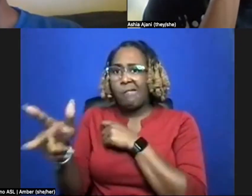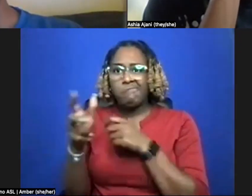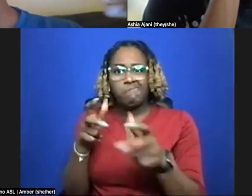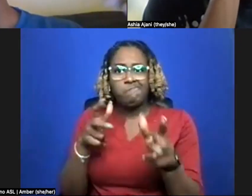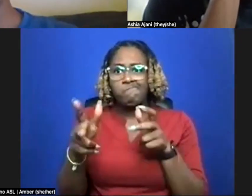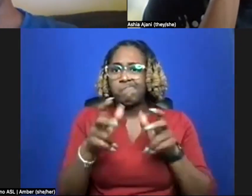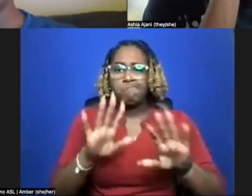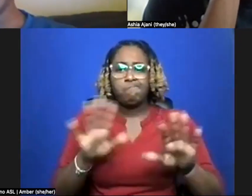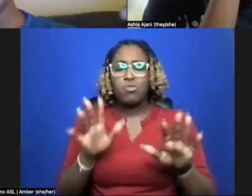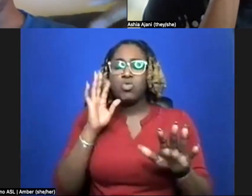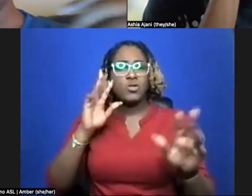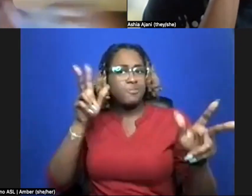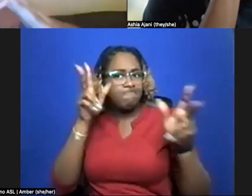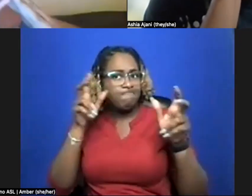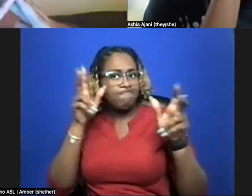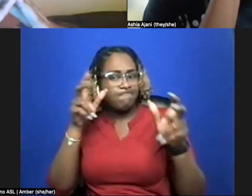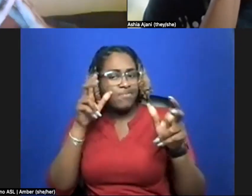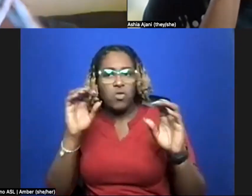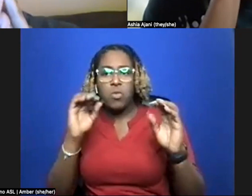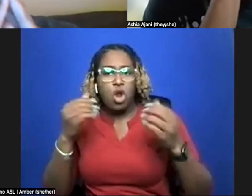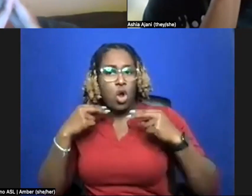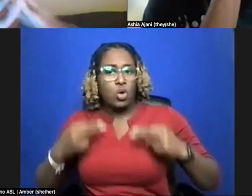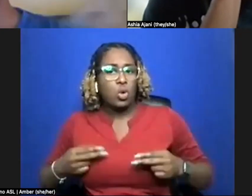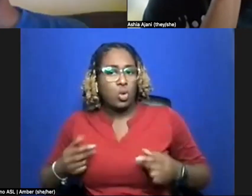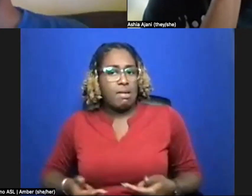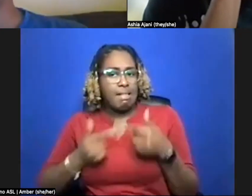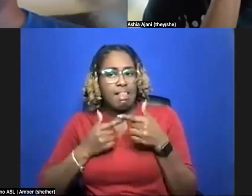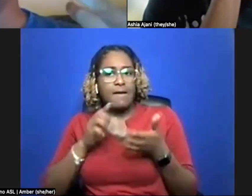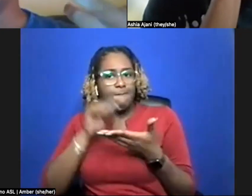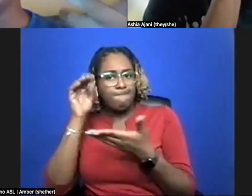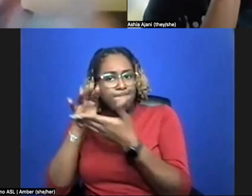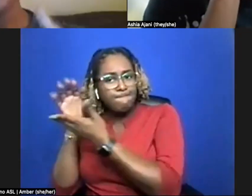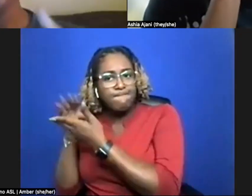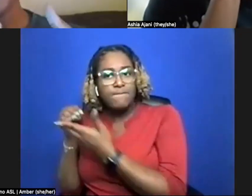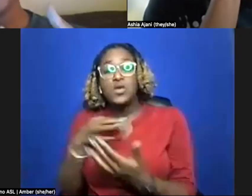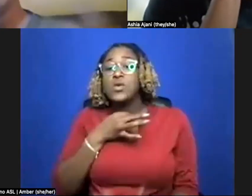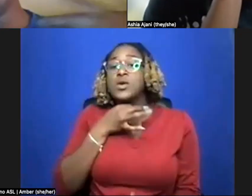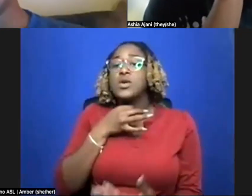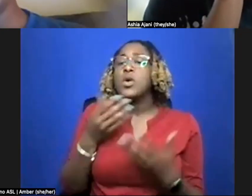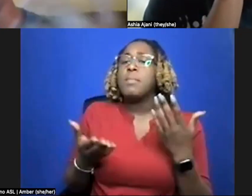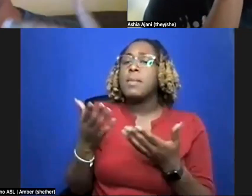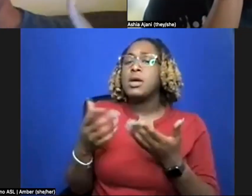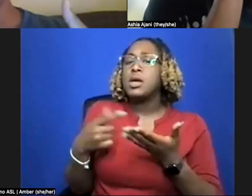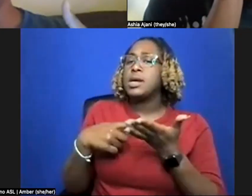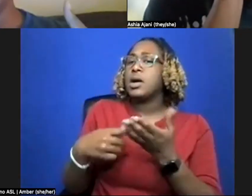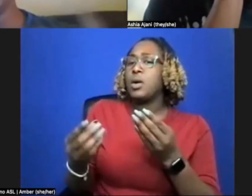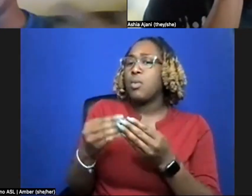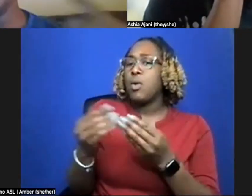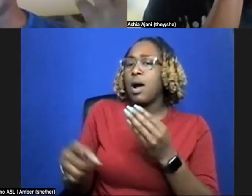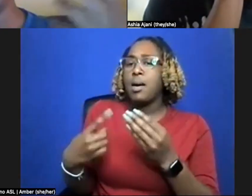from non-human life. So, I was wondering, could you talk more about Black ecological knowing and